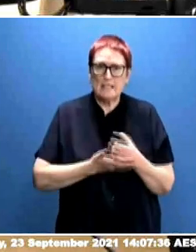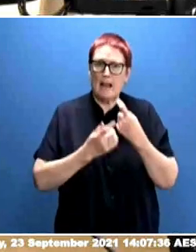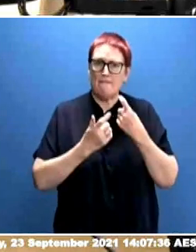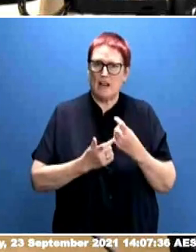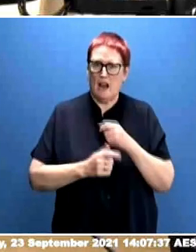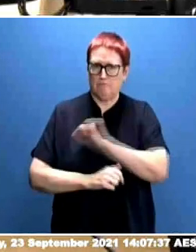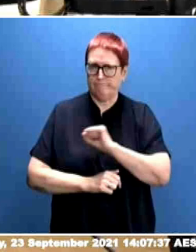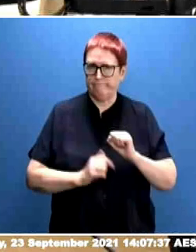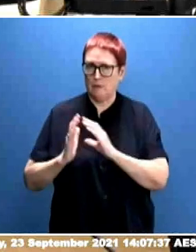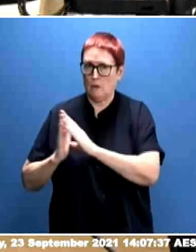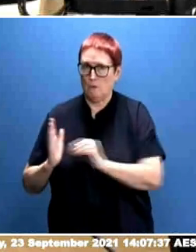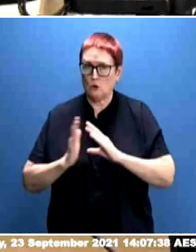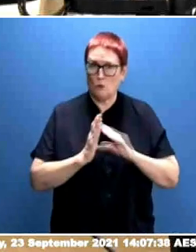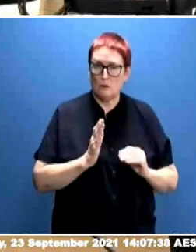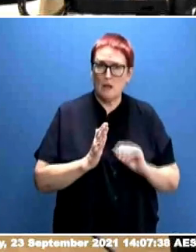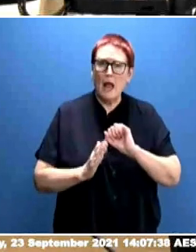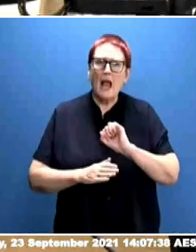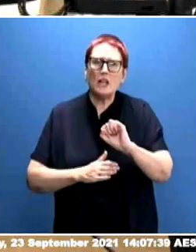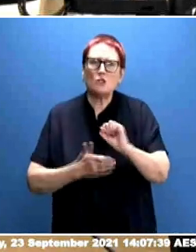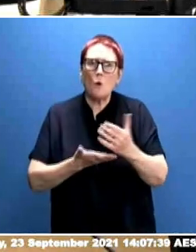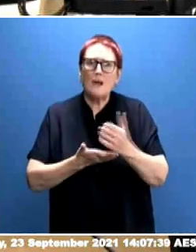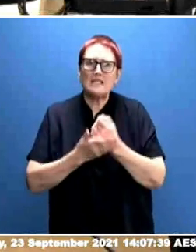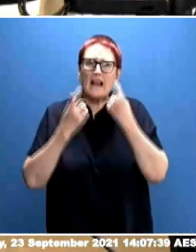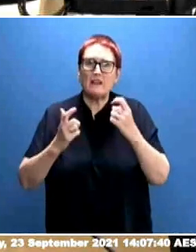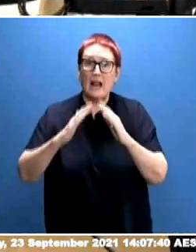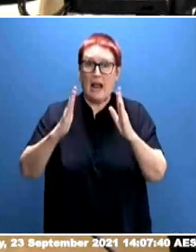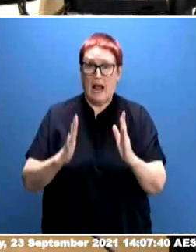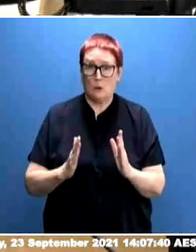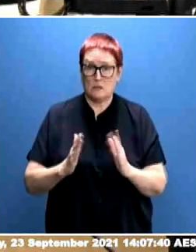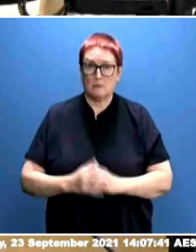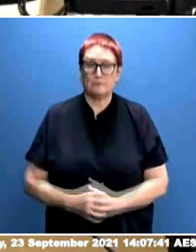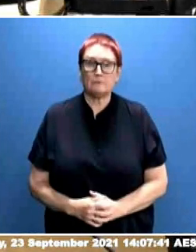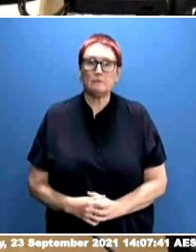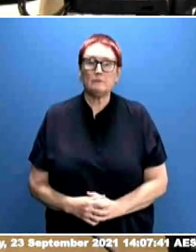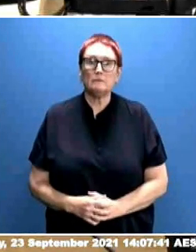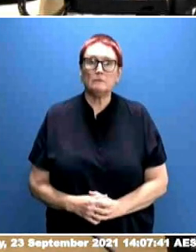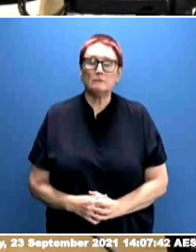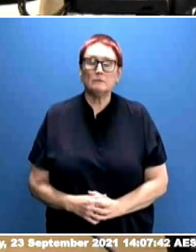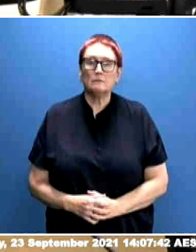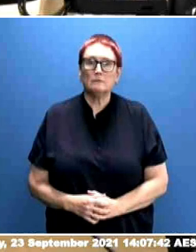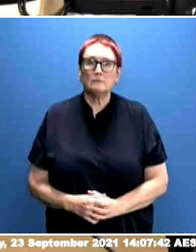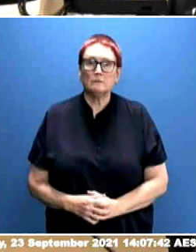and the Safe Care House, its operation. But if there are matters broader than that, given your responsibility